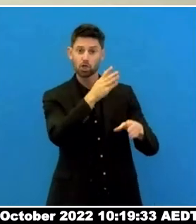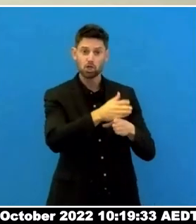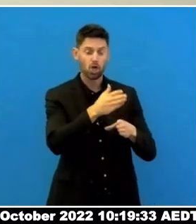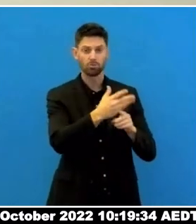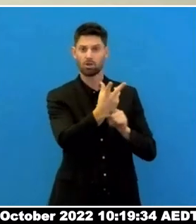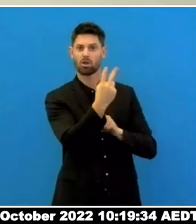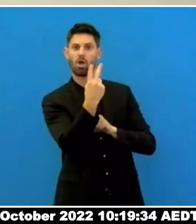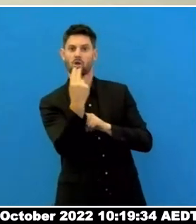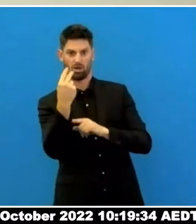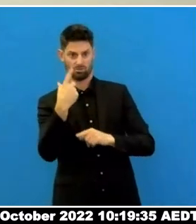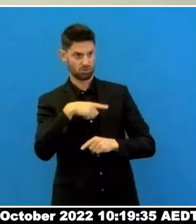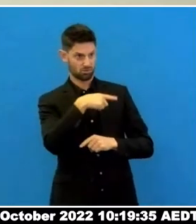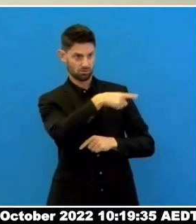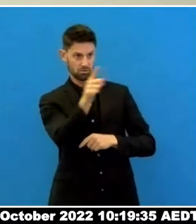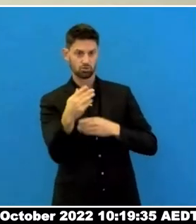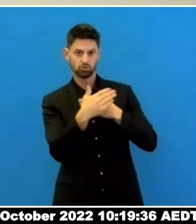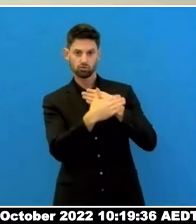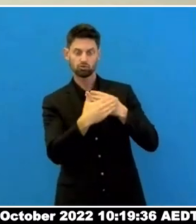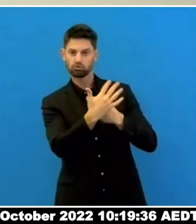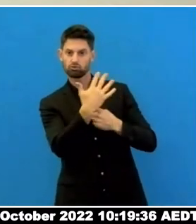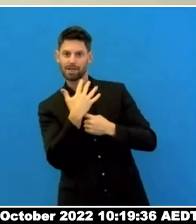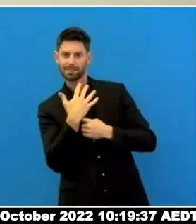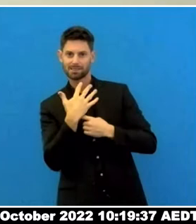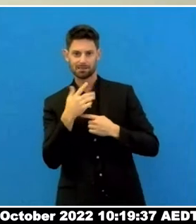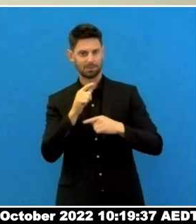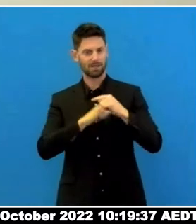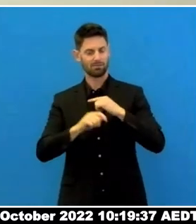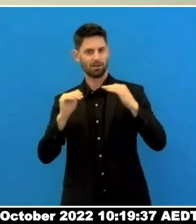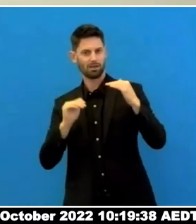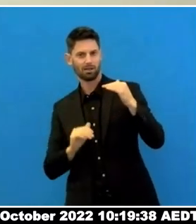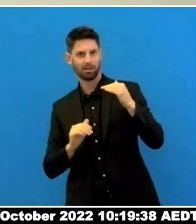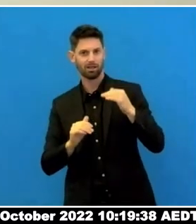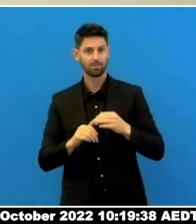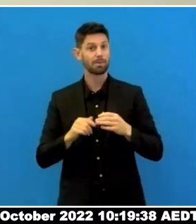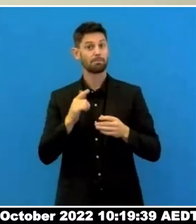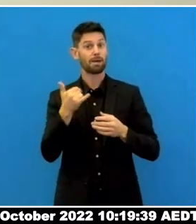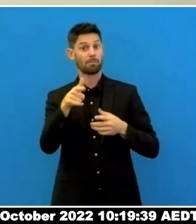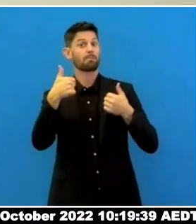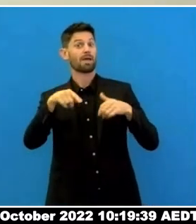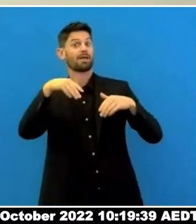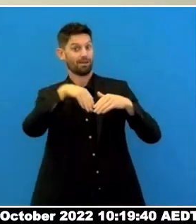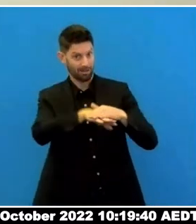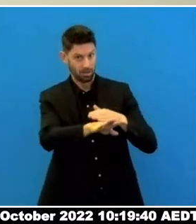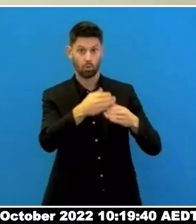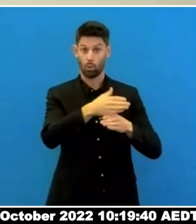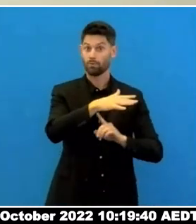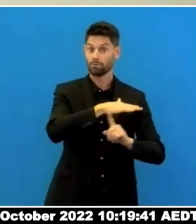faced within the workplace impacts the employer's sorry,